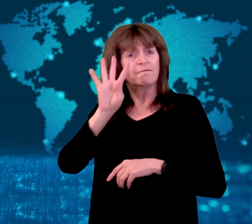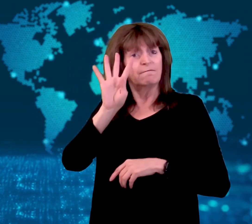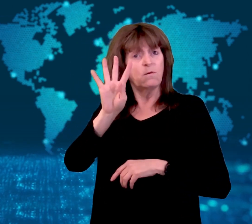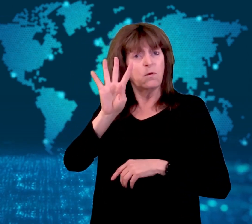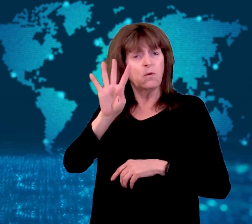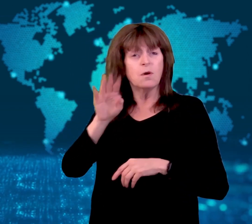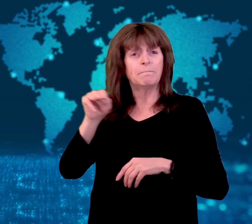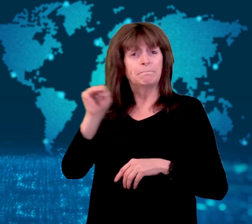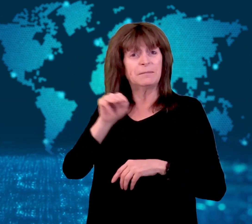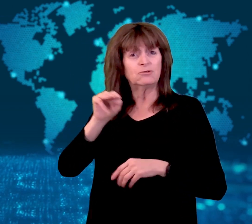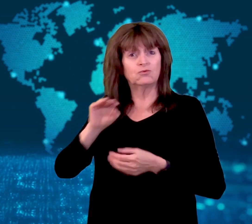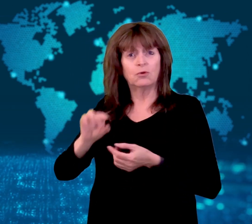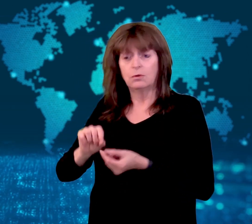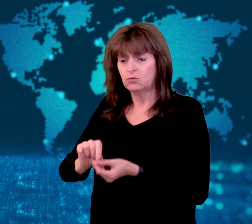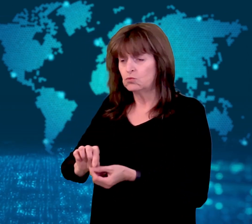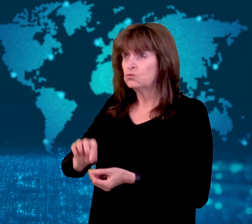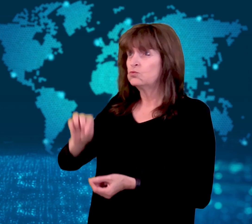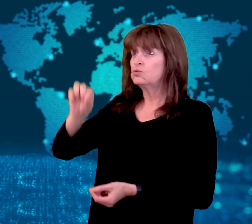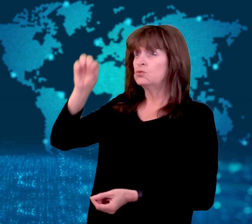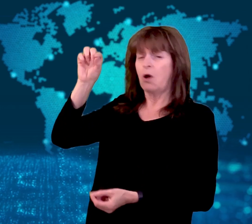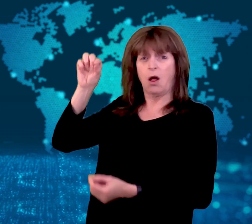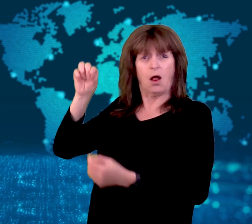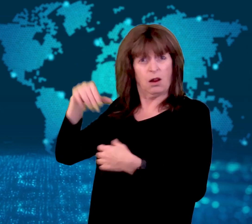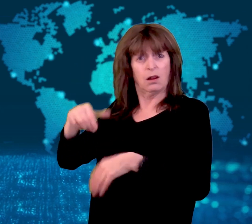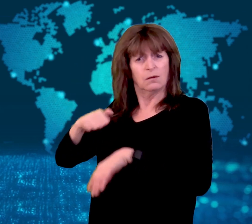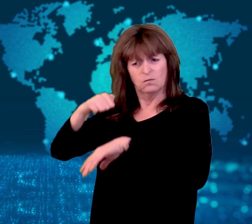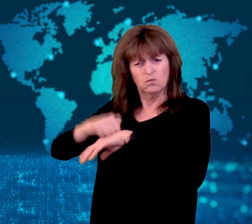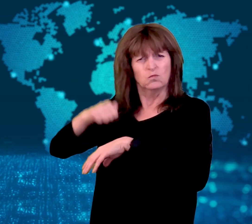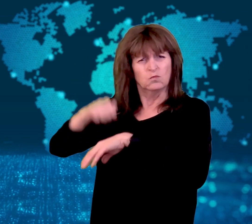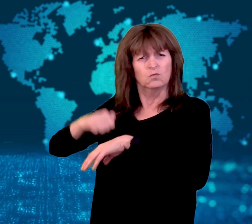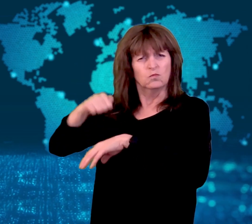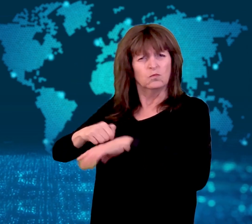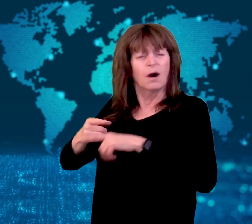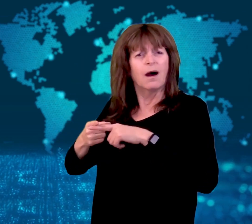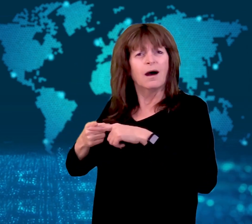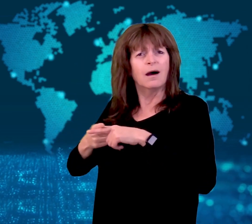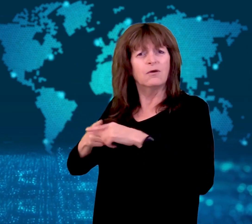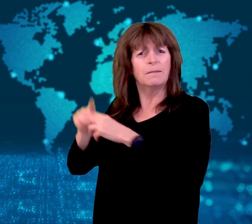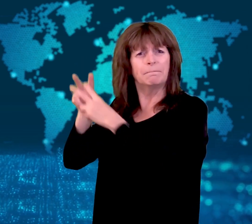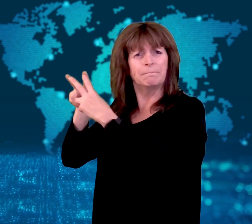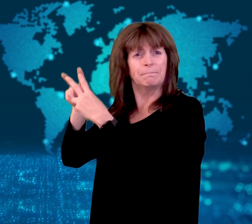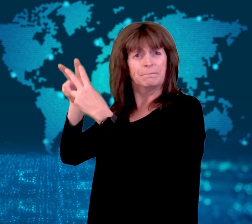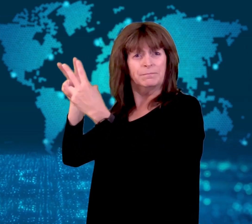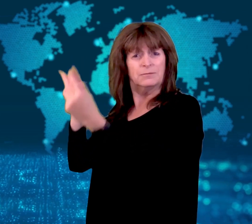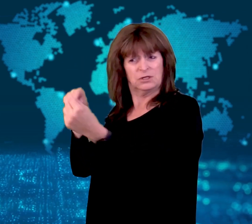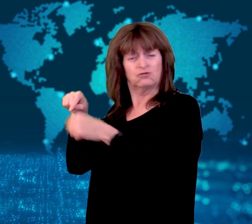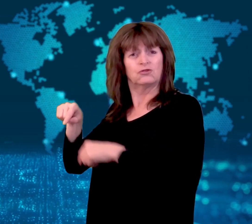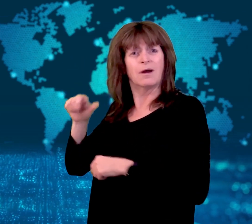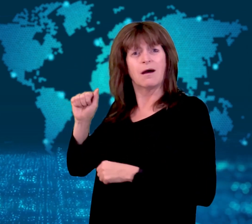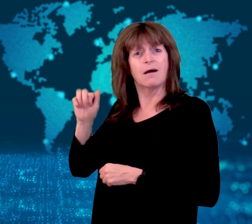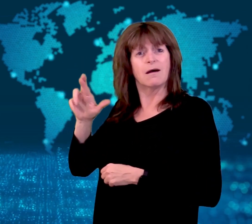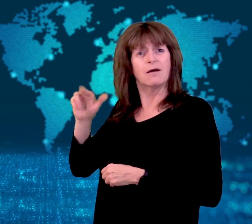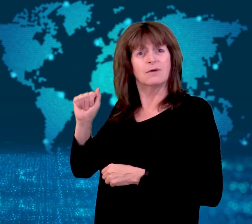The 18-meter-long and 4-meter tall iron bridge on the Ara Canal